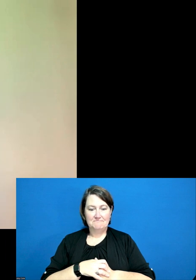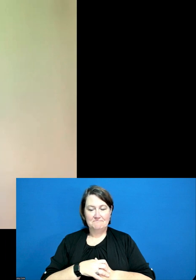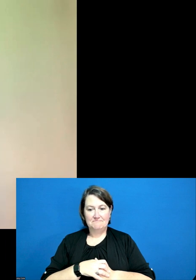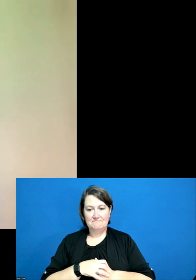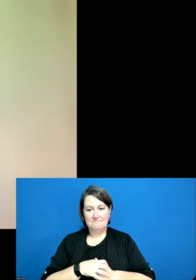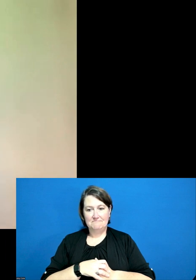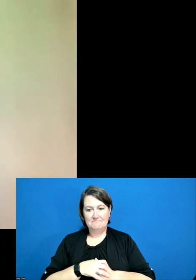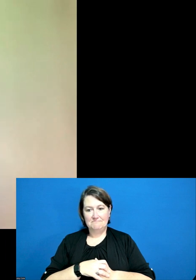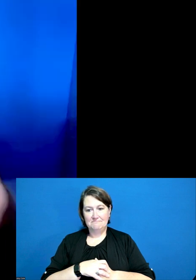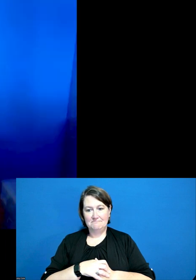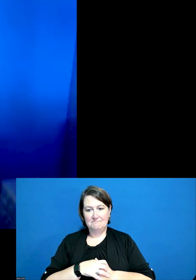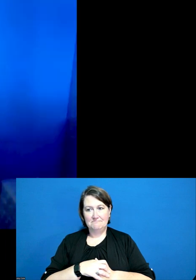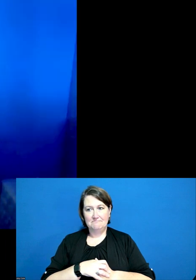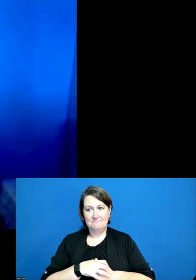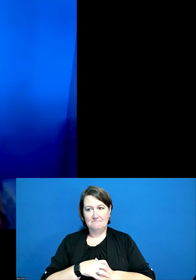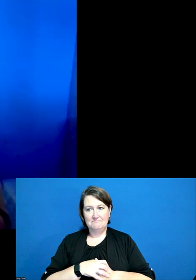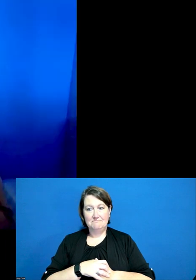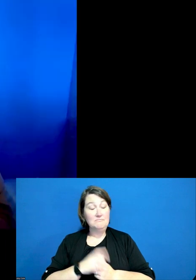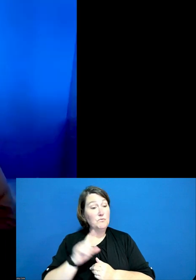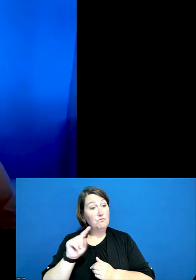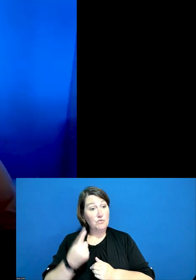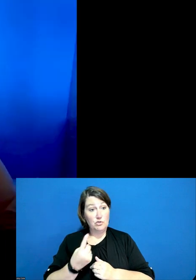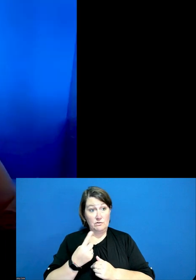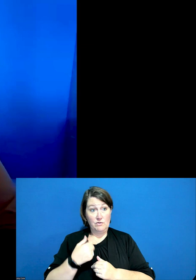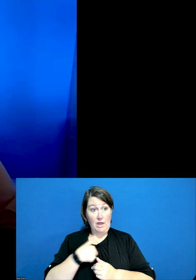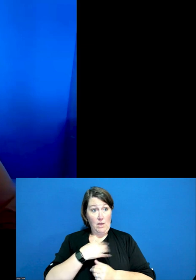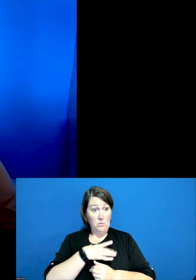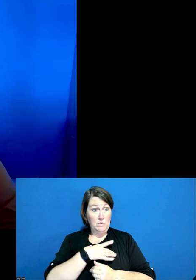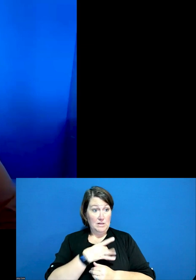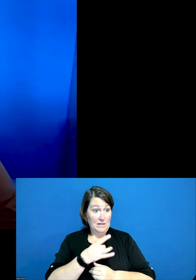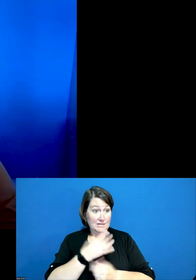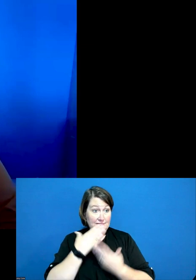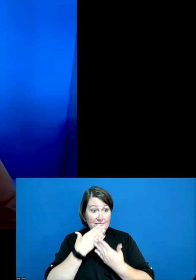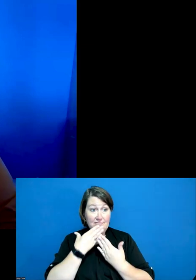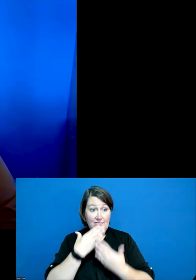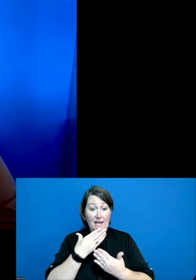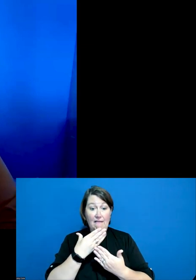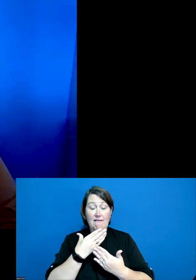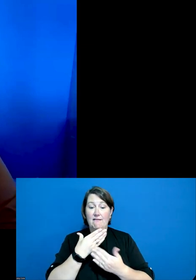First of all, I'd like to thank everyone for making this a great webinar.